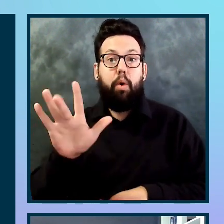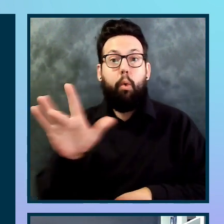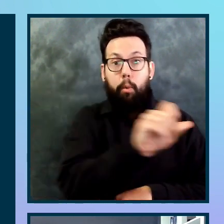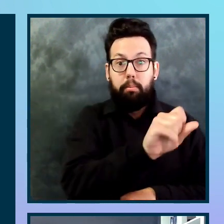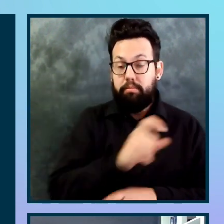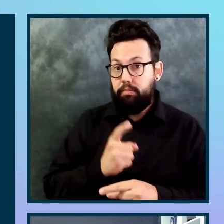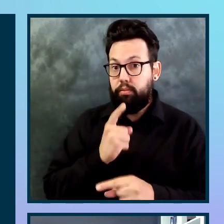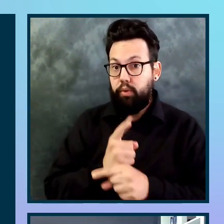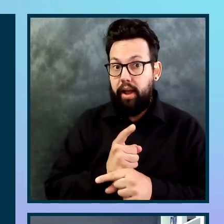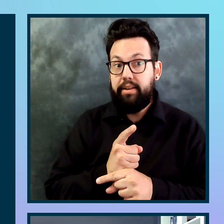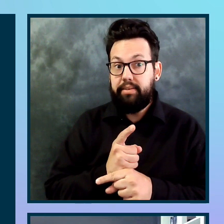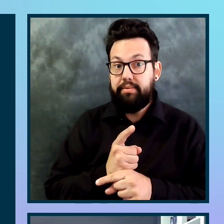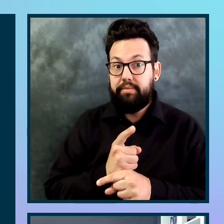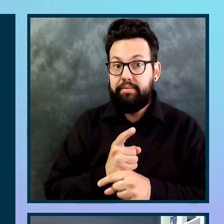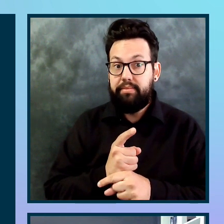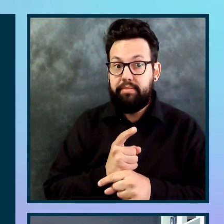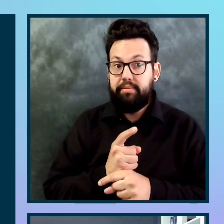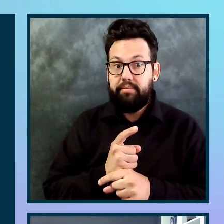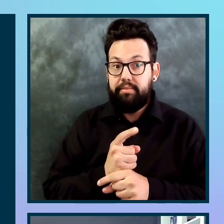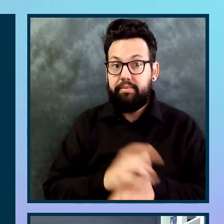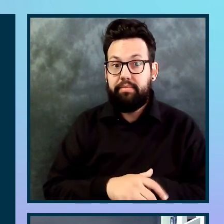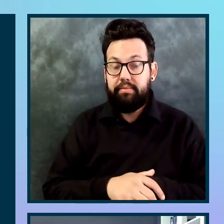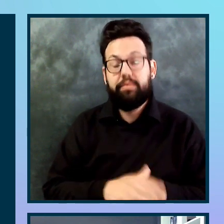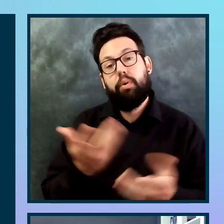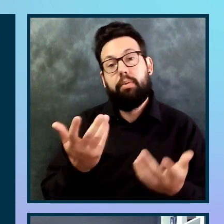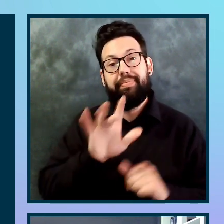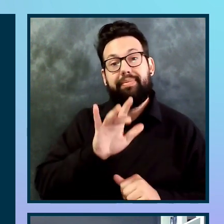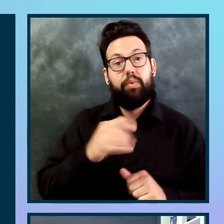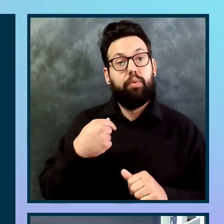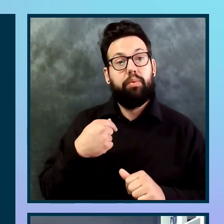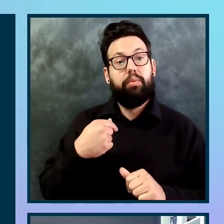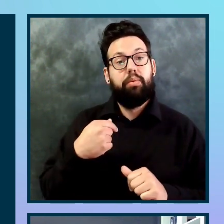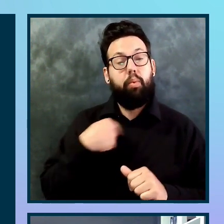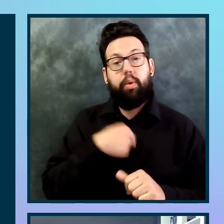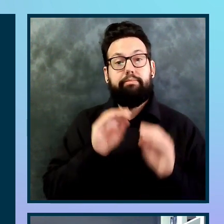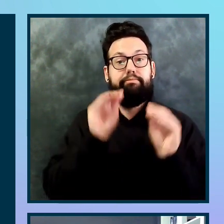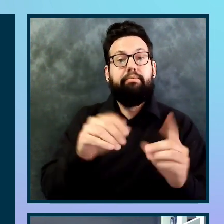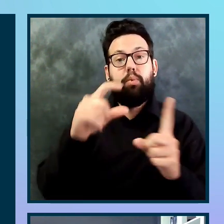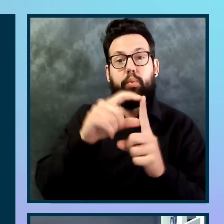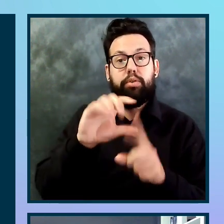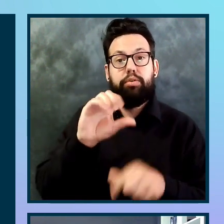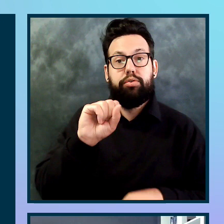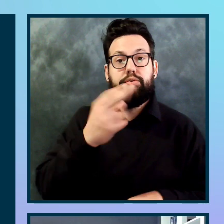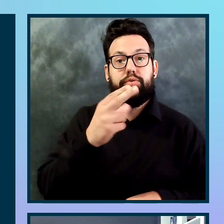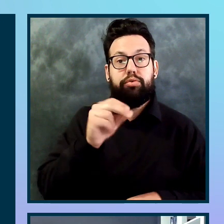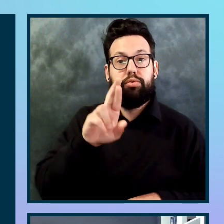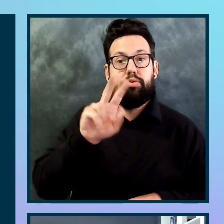And when I main clean the form, shorts, that is in the input box, just removed and then should the auto complete disappear from the screen.